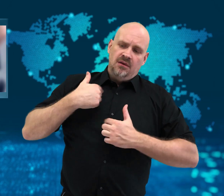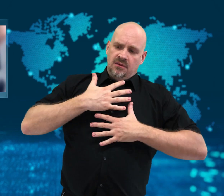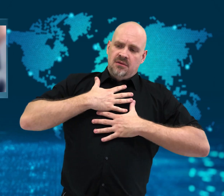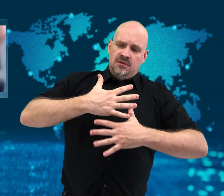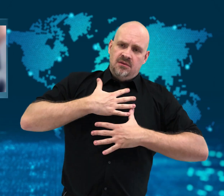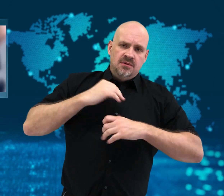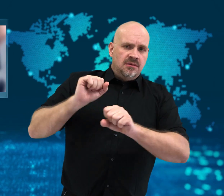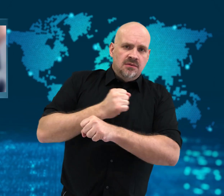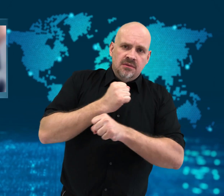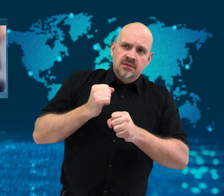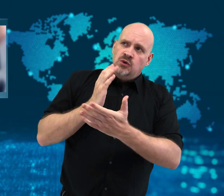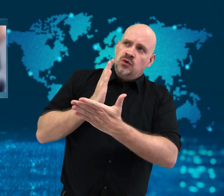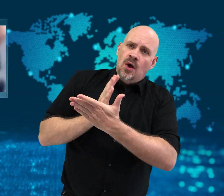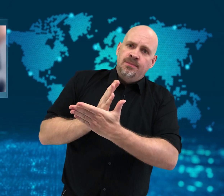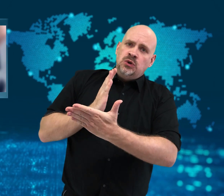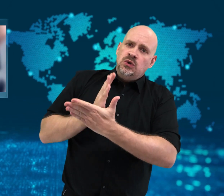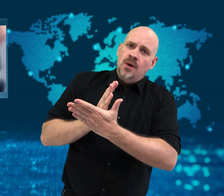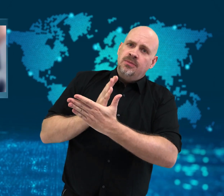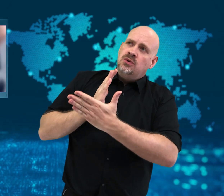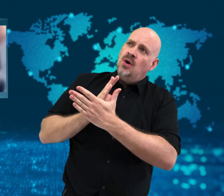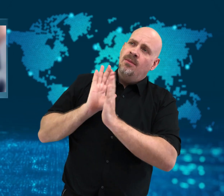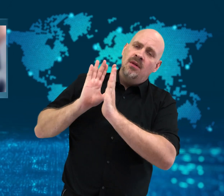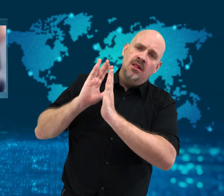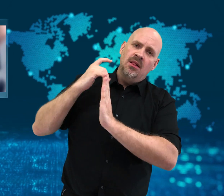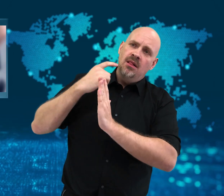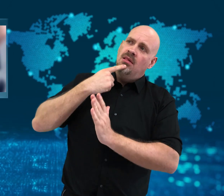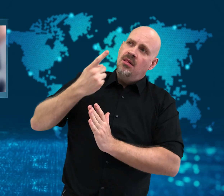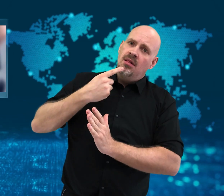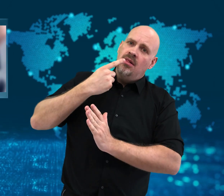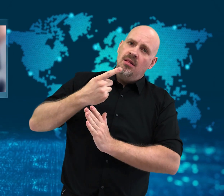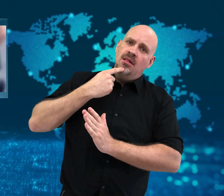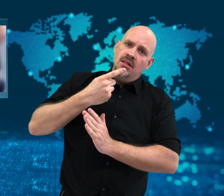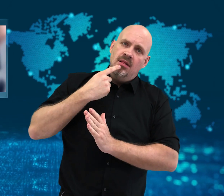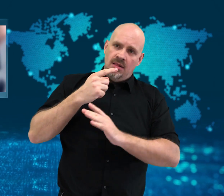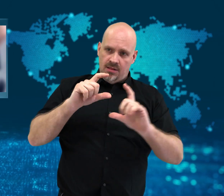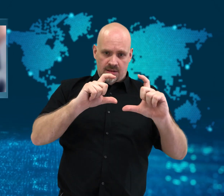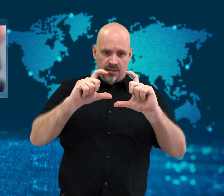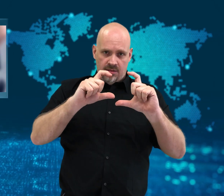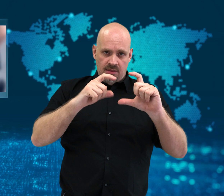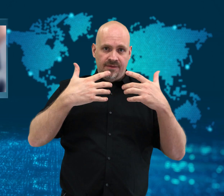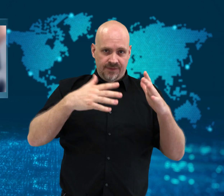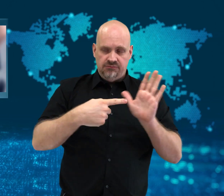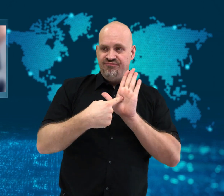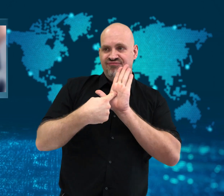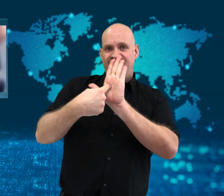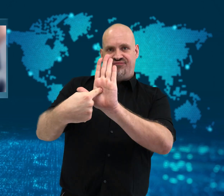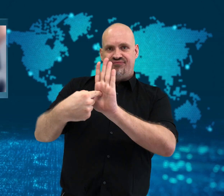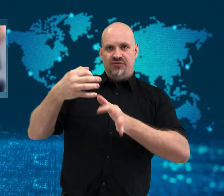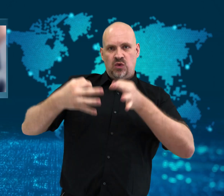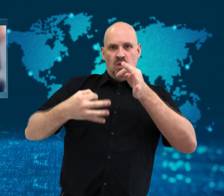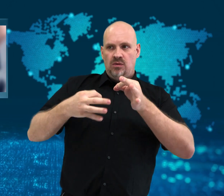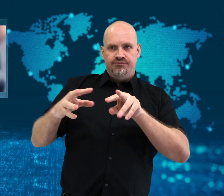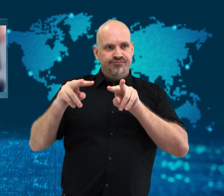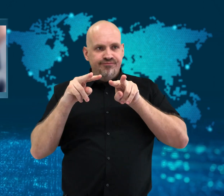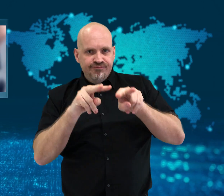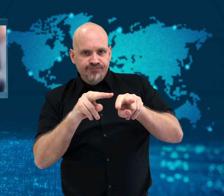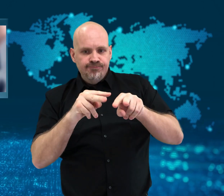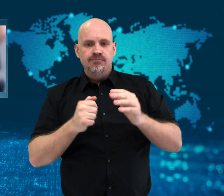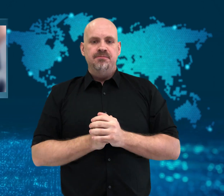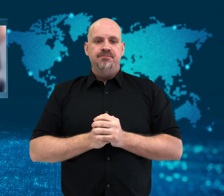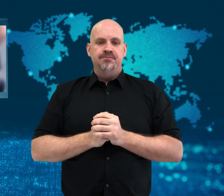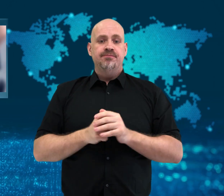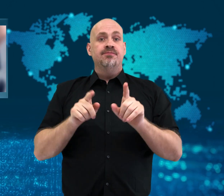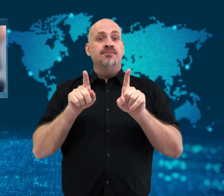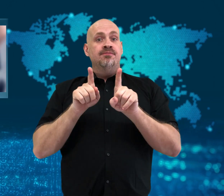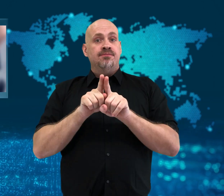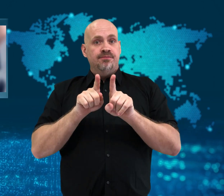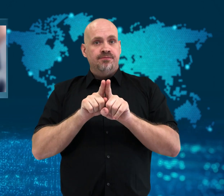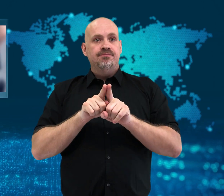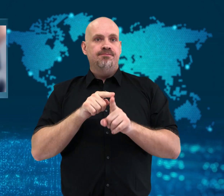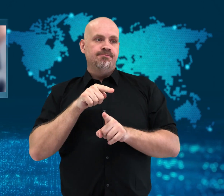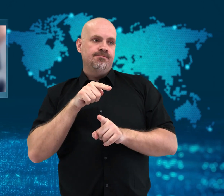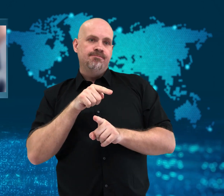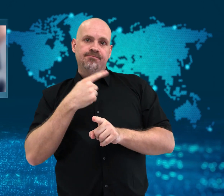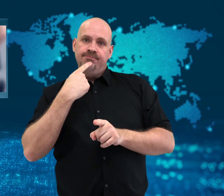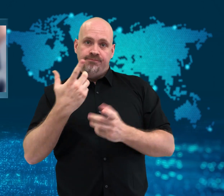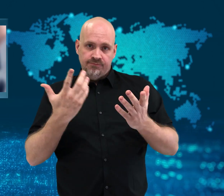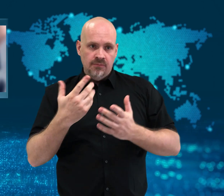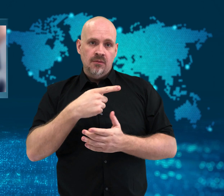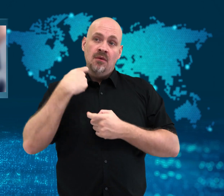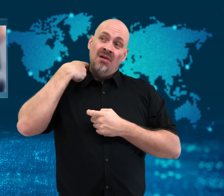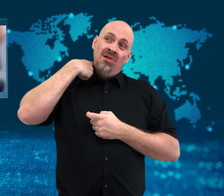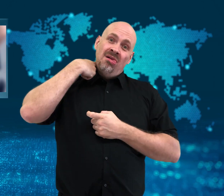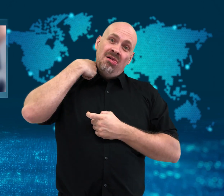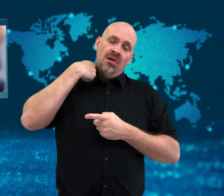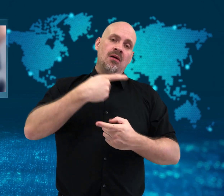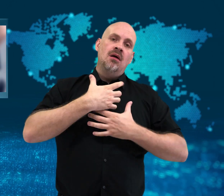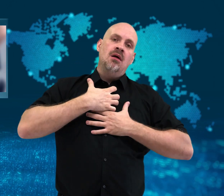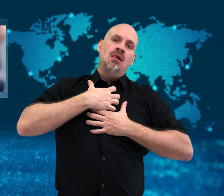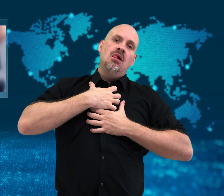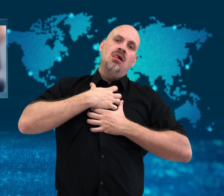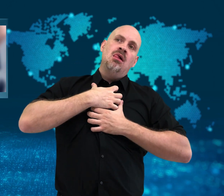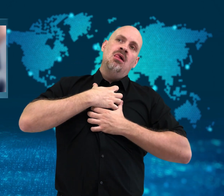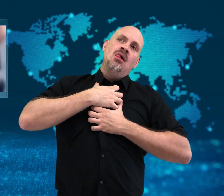The prosecution said this excessive force caused asphyxiation,